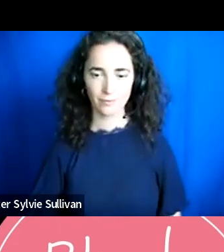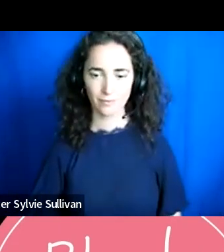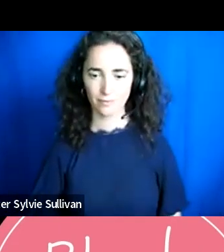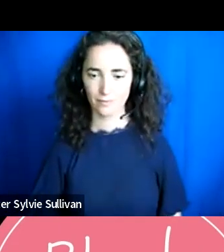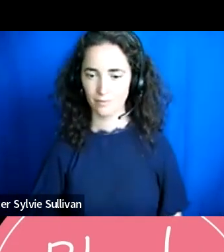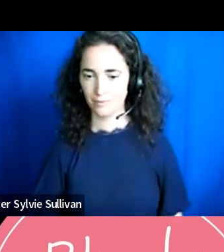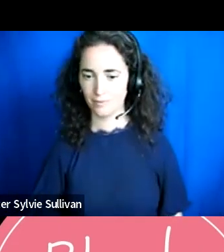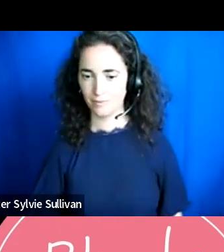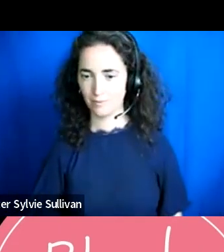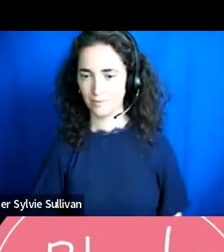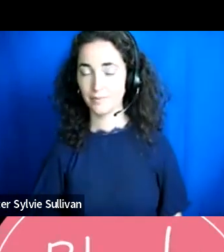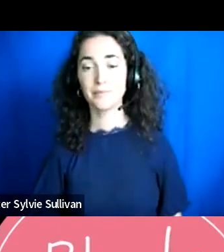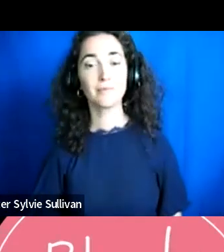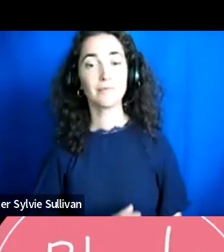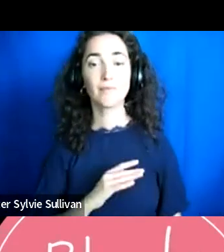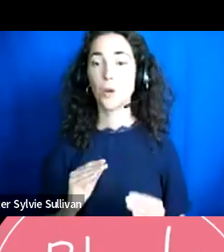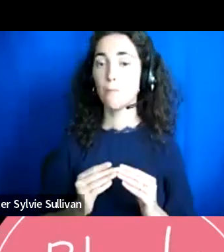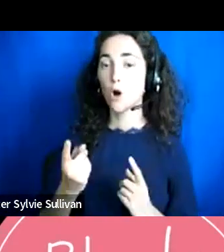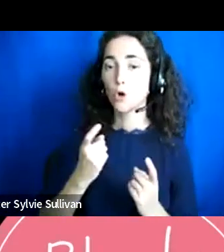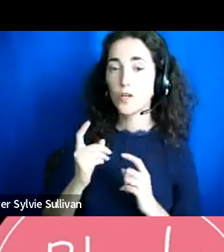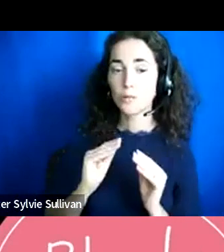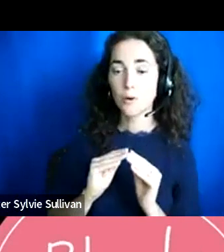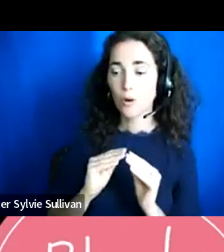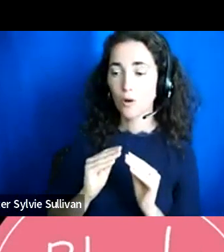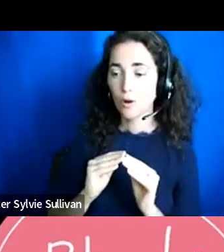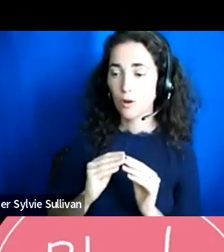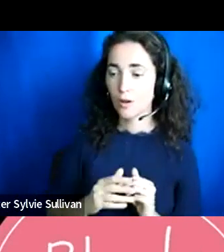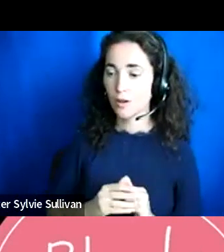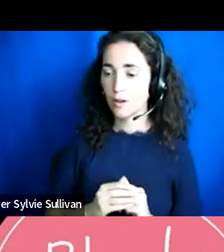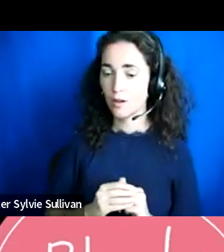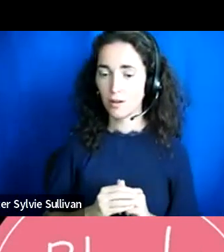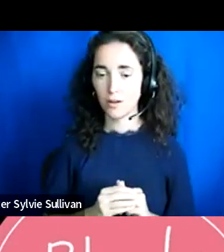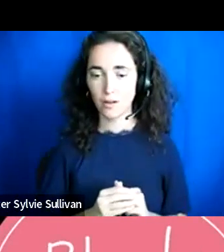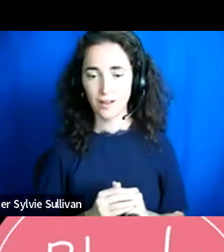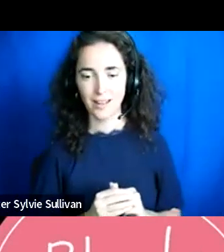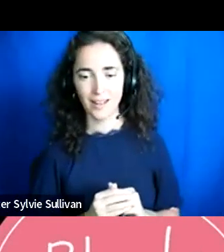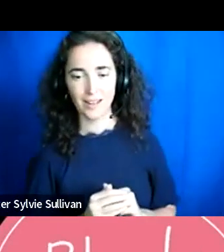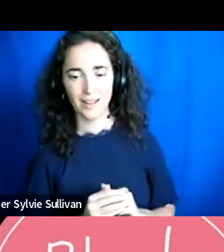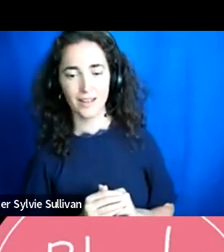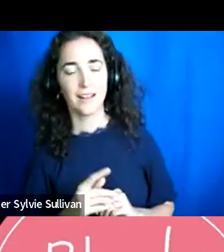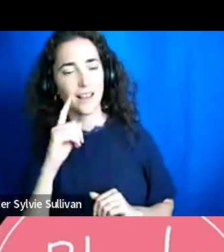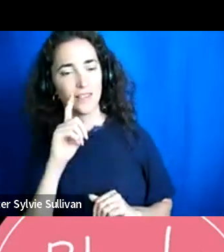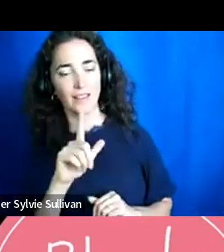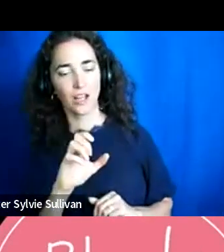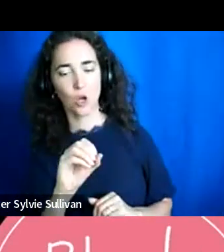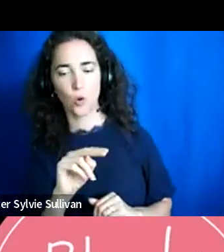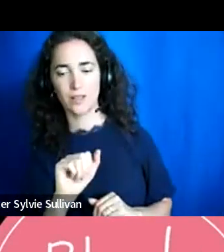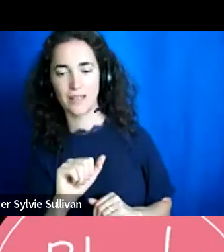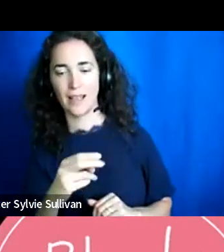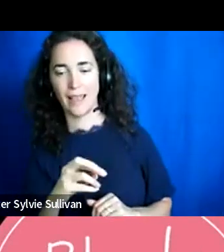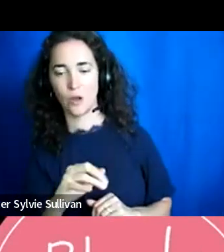Alright any other questions Leona Harris has her hand raised.